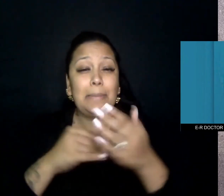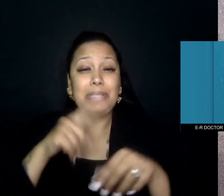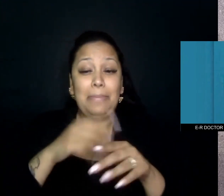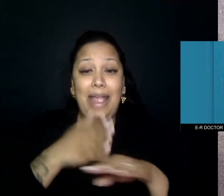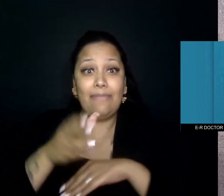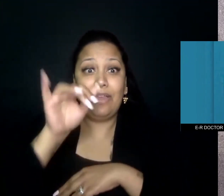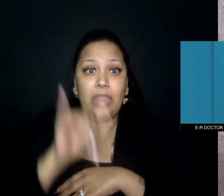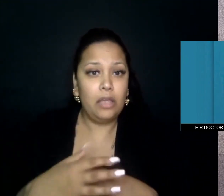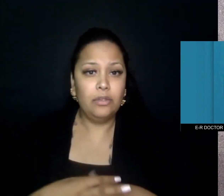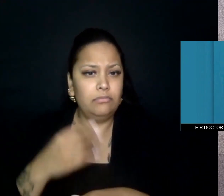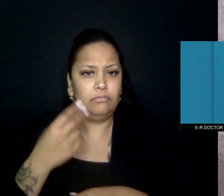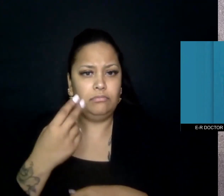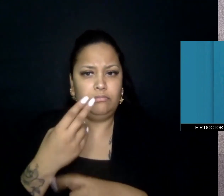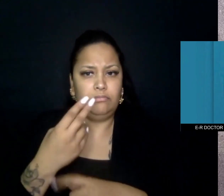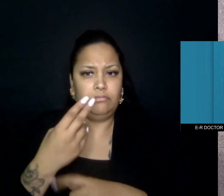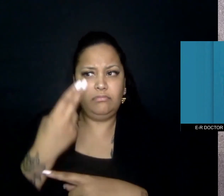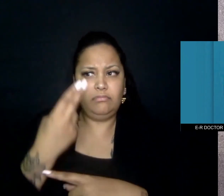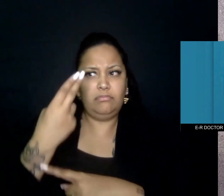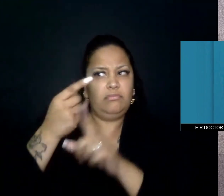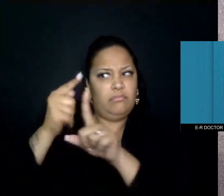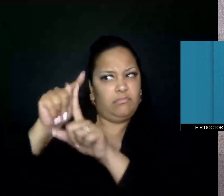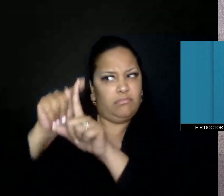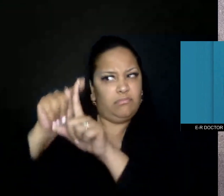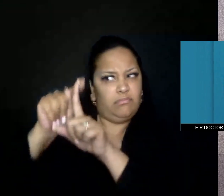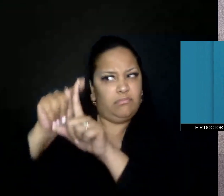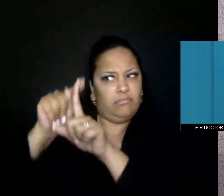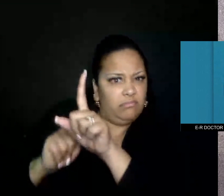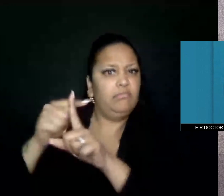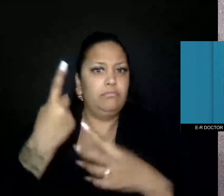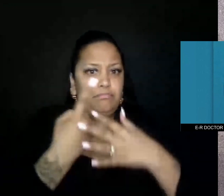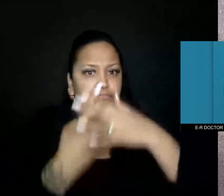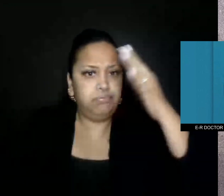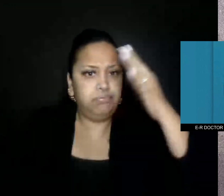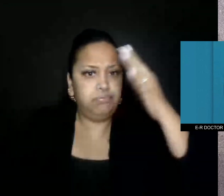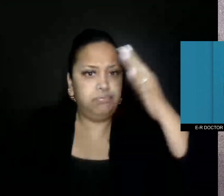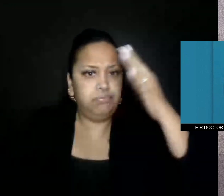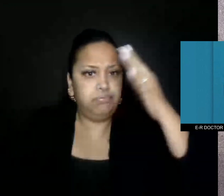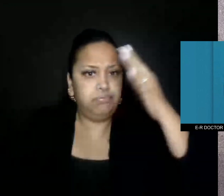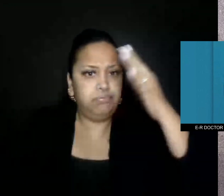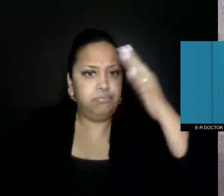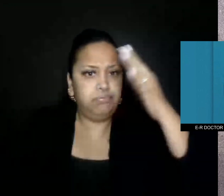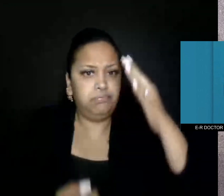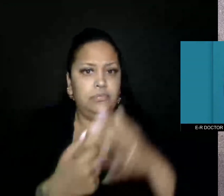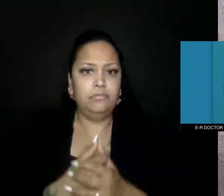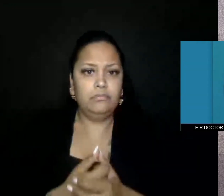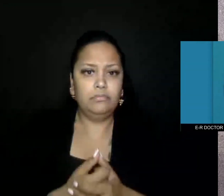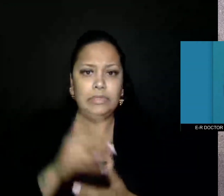However, sometime after that, he vanished and did not show up for work. The next day